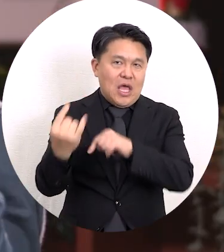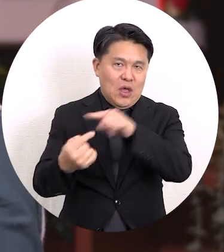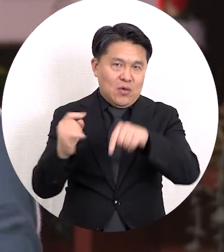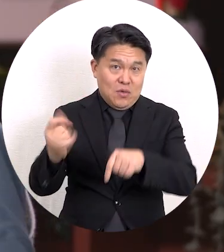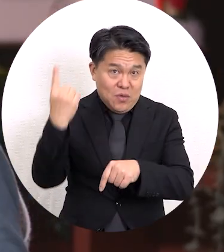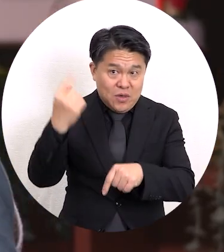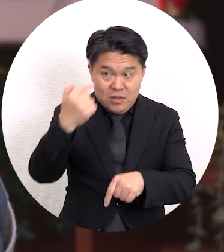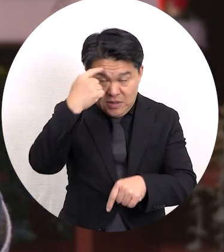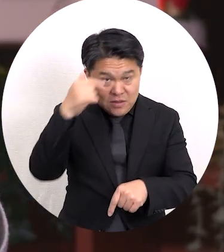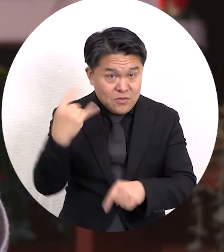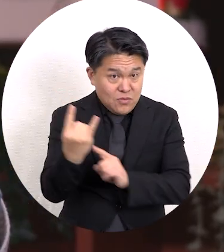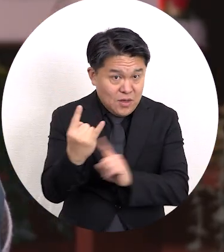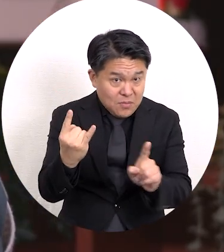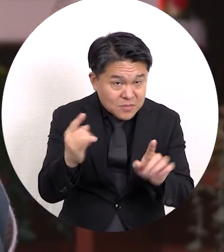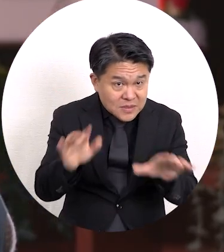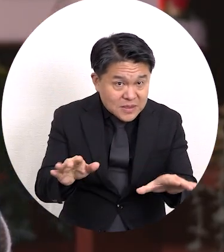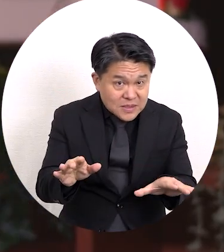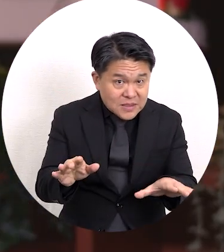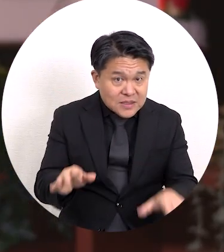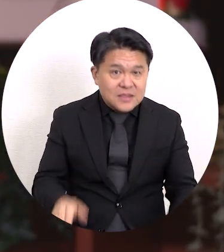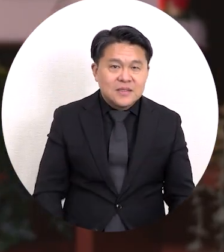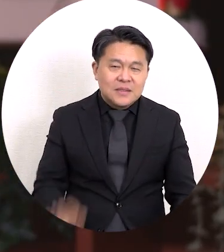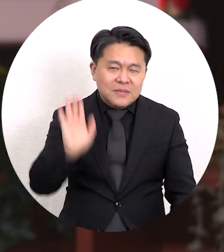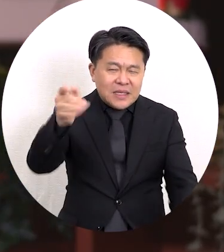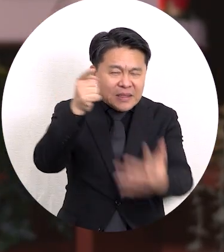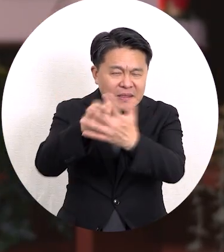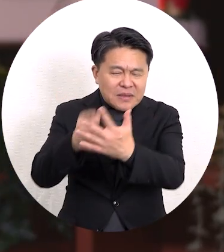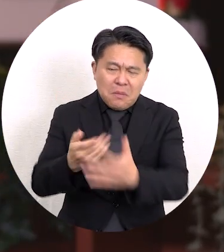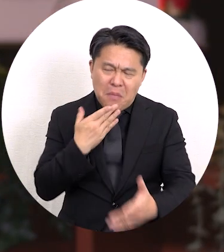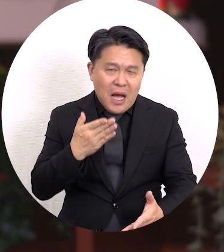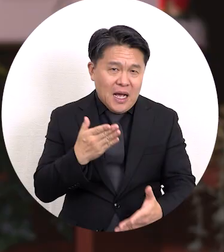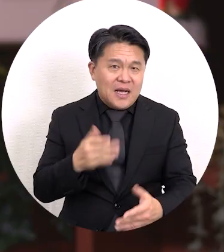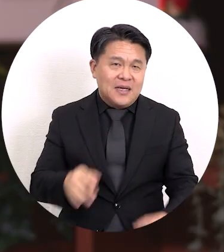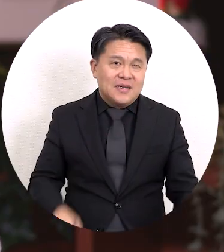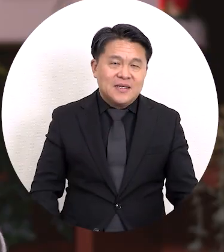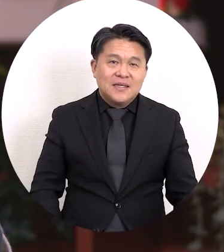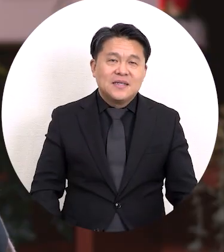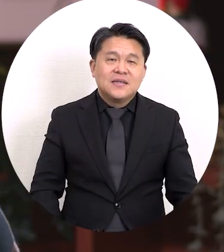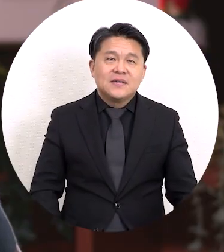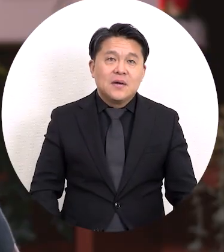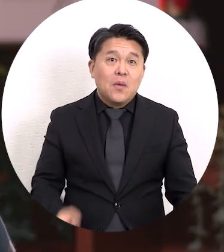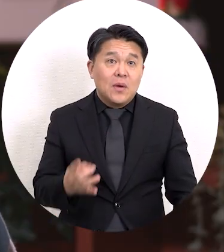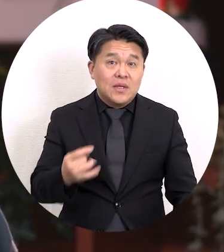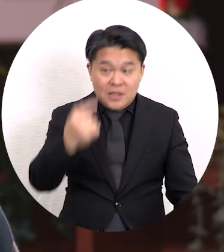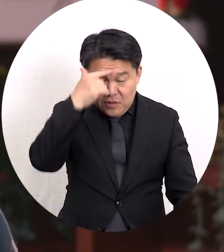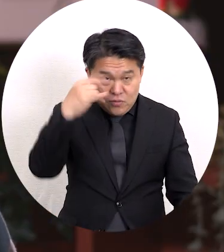The brain is essentially a prediction device. It exists to make predictions.